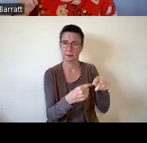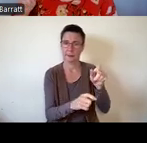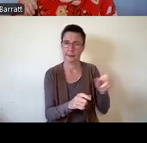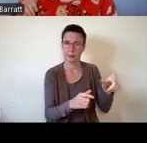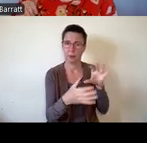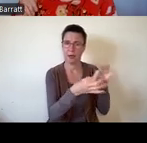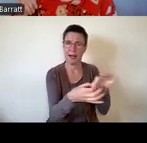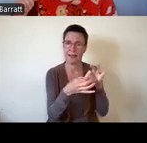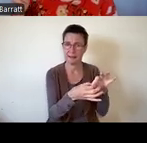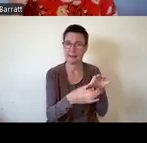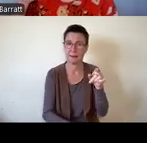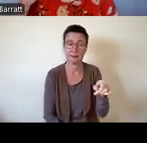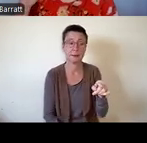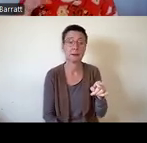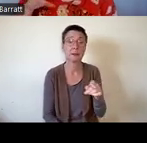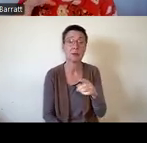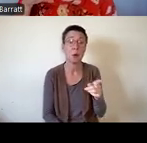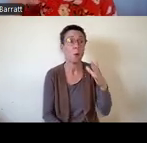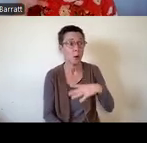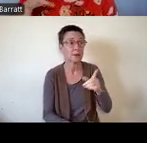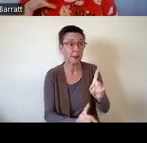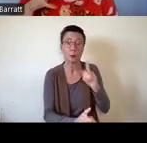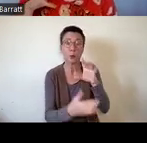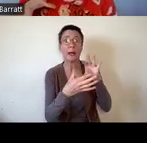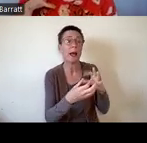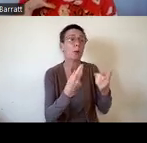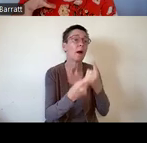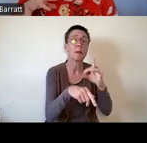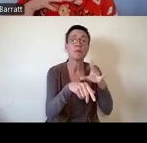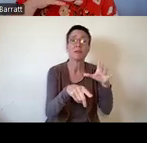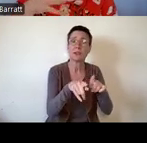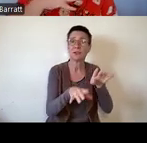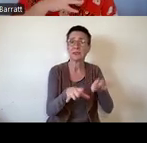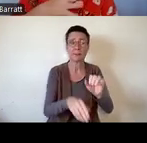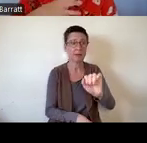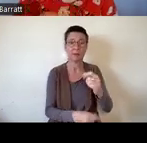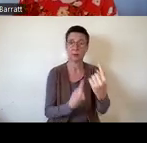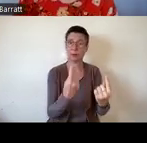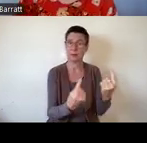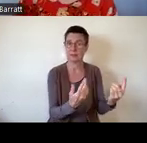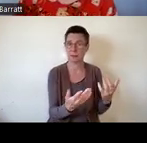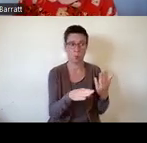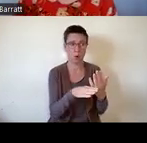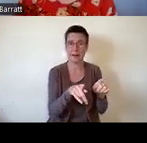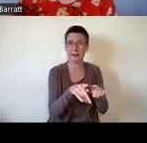It wants users to connect with other professionals that are working in the same field as them.